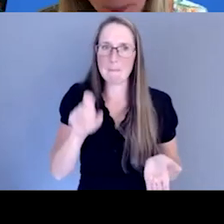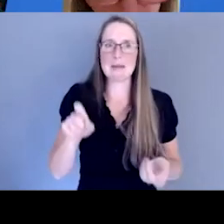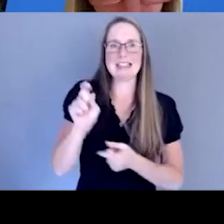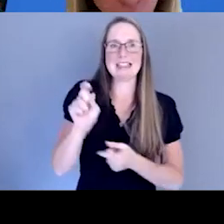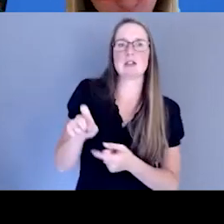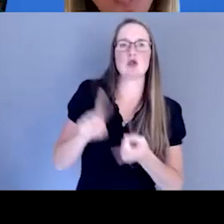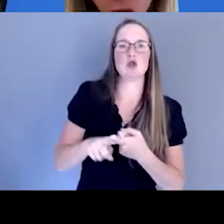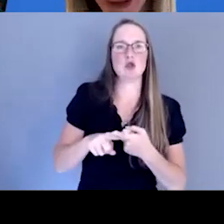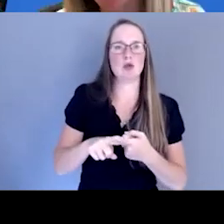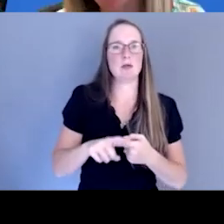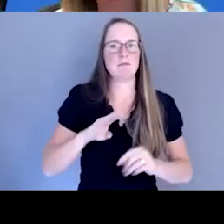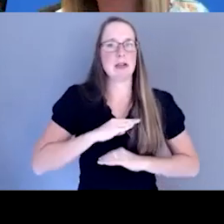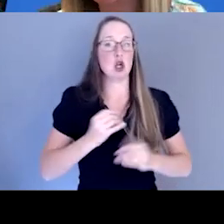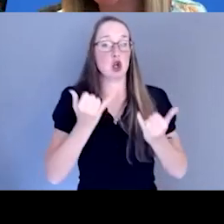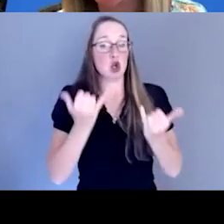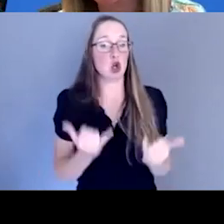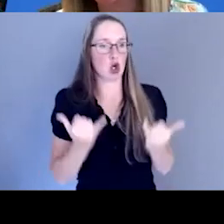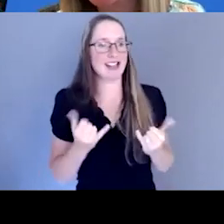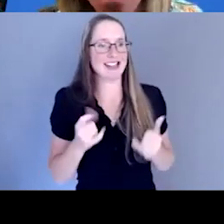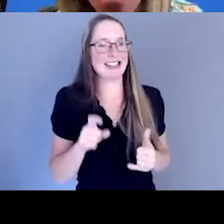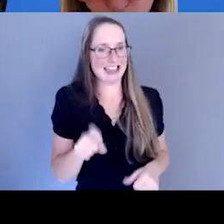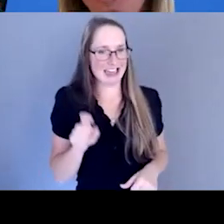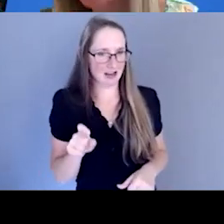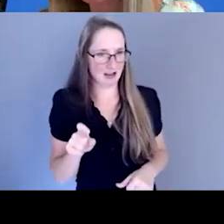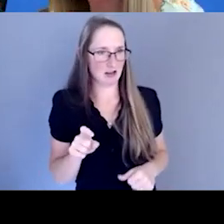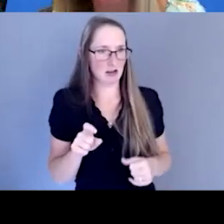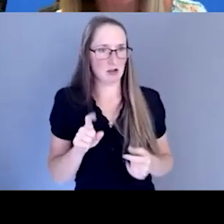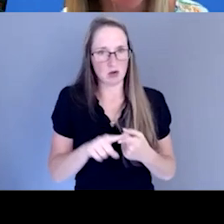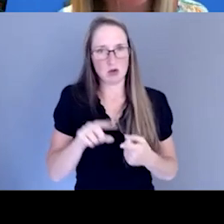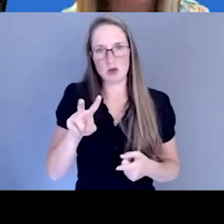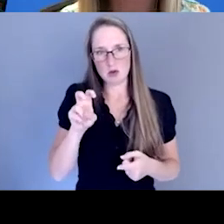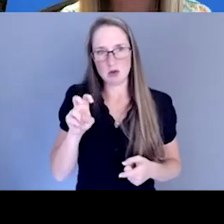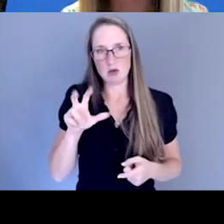meet current needs pursuant to 200.305.